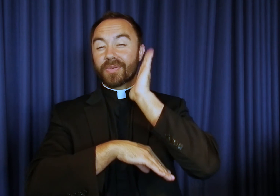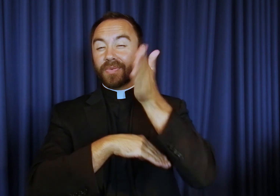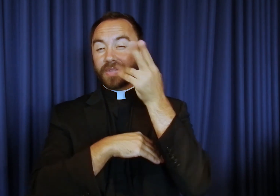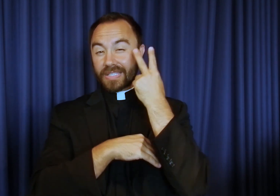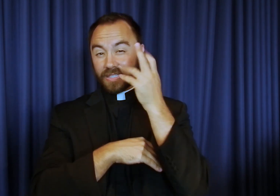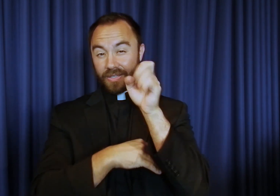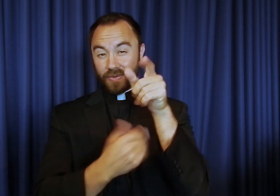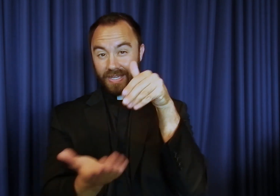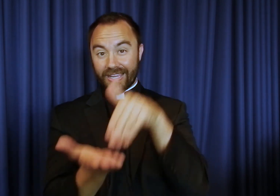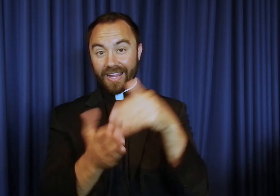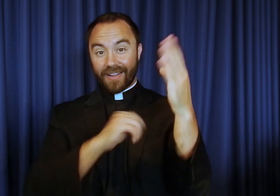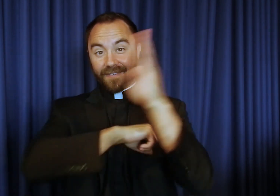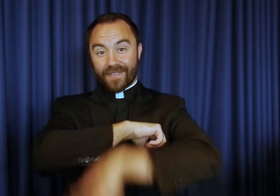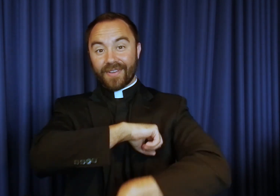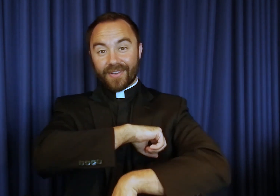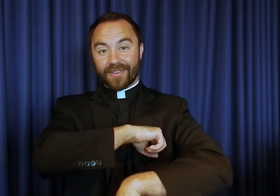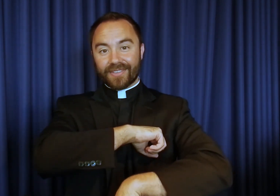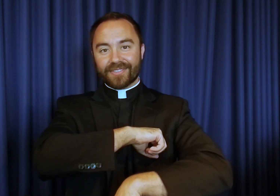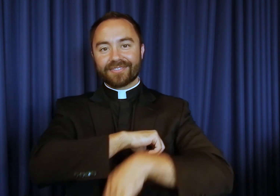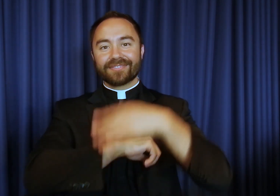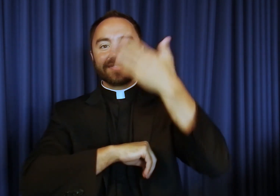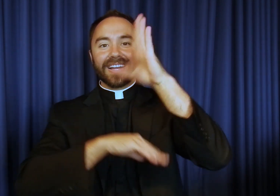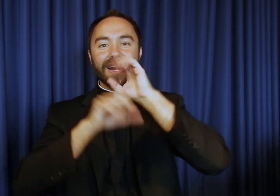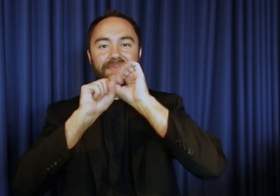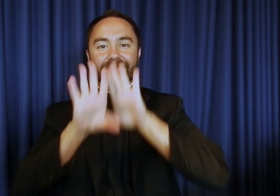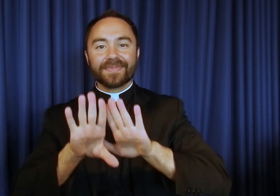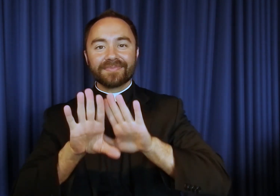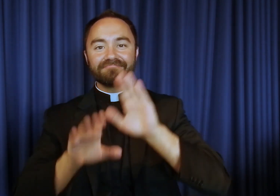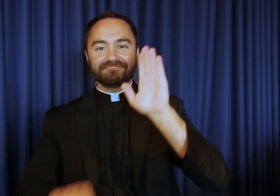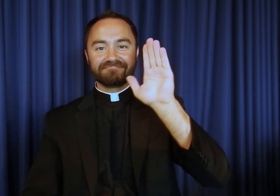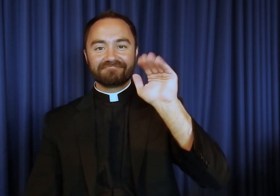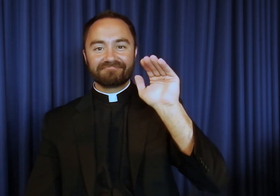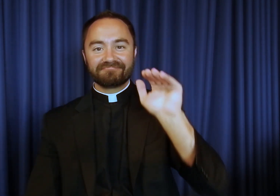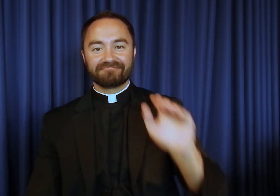videos that will come and then I hope to see you again in the Fall. God Bless You